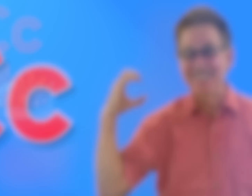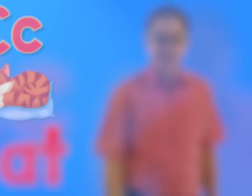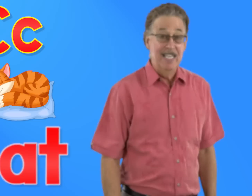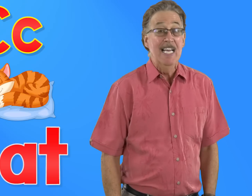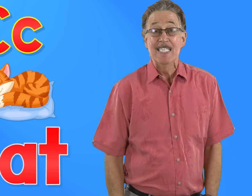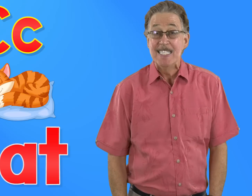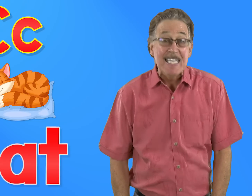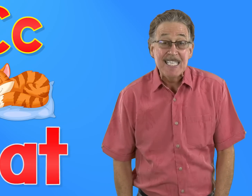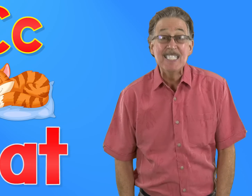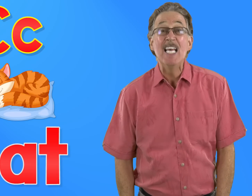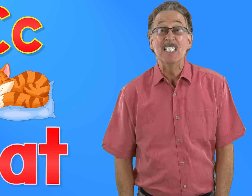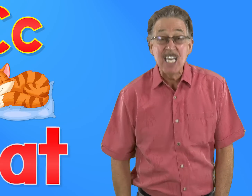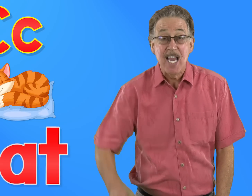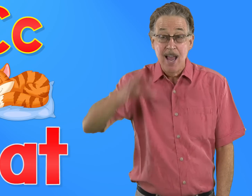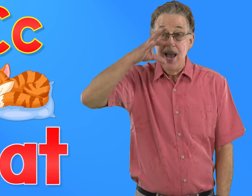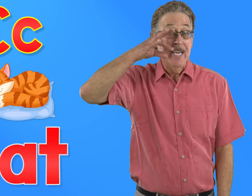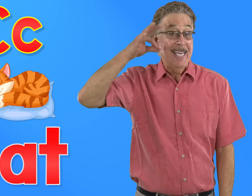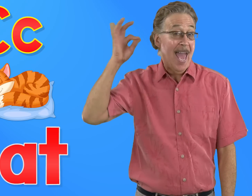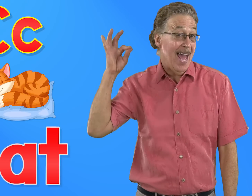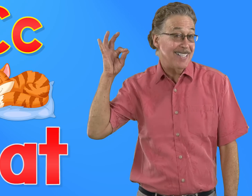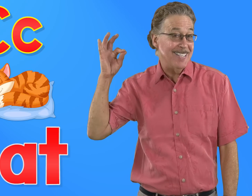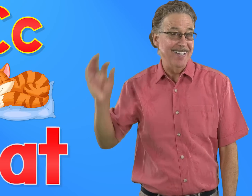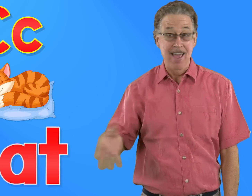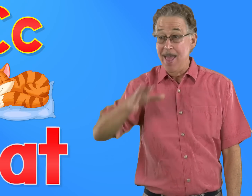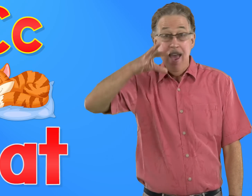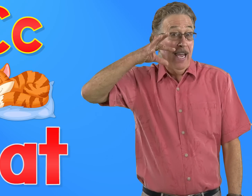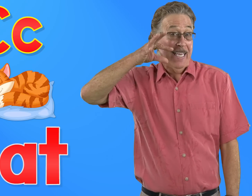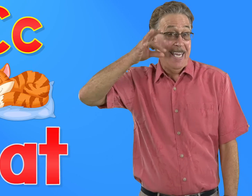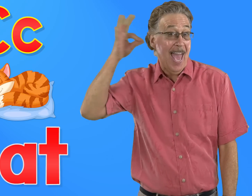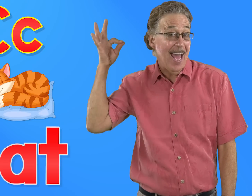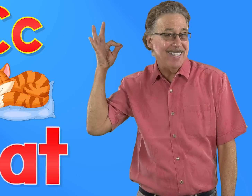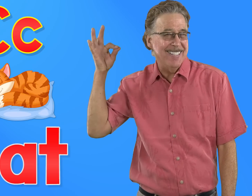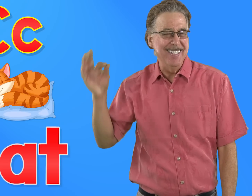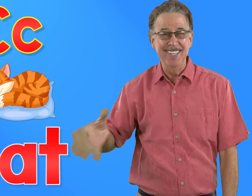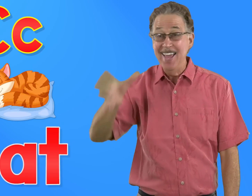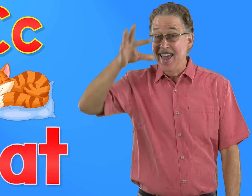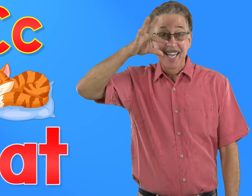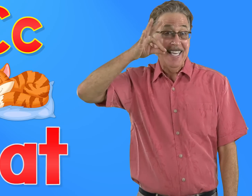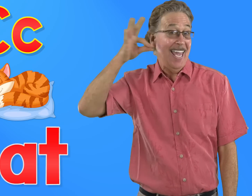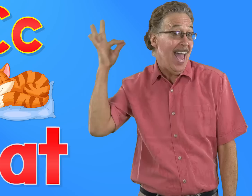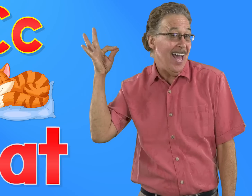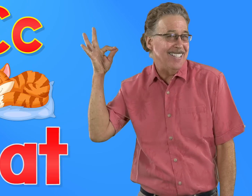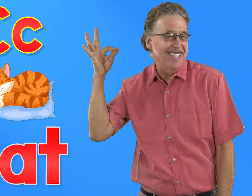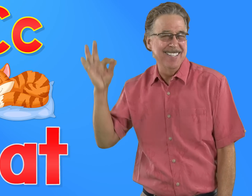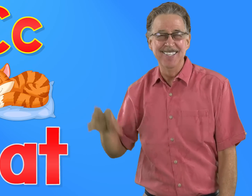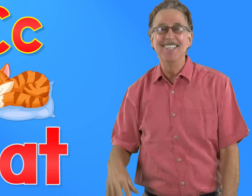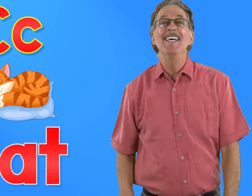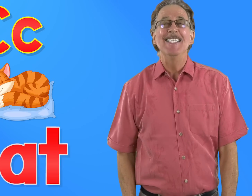Cc says /c/ cat, cat, cat